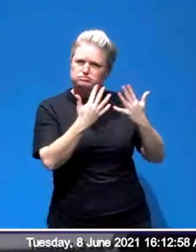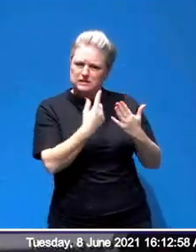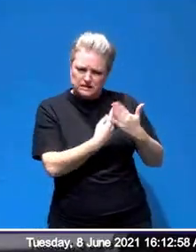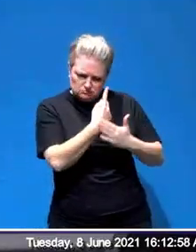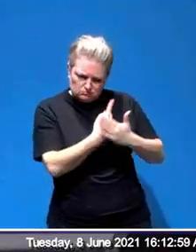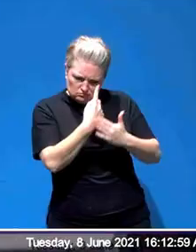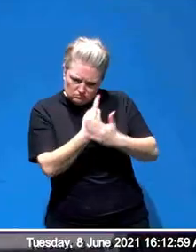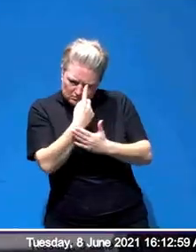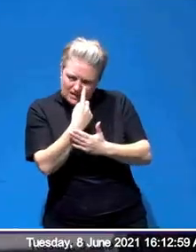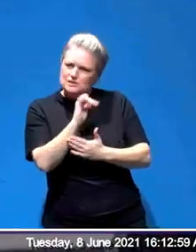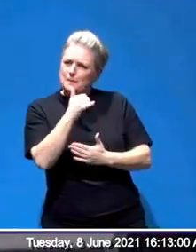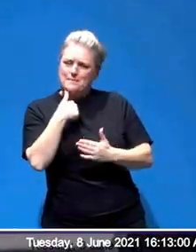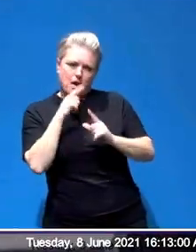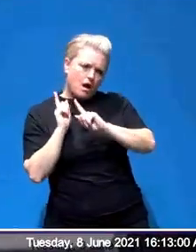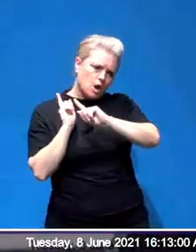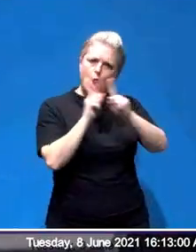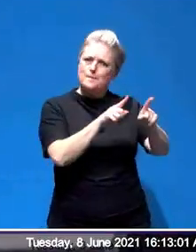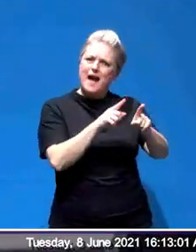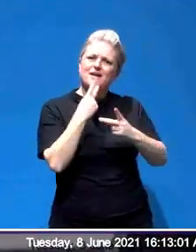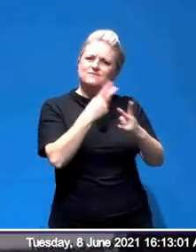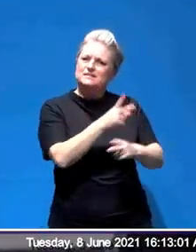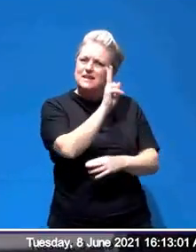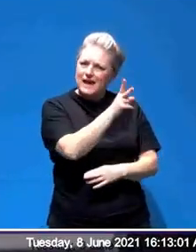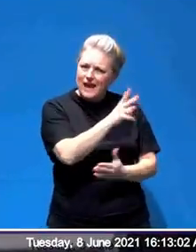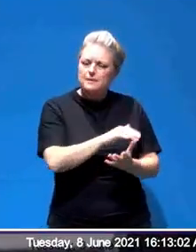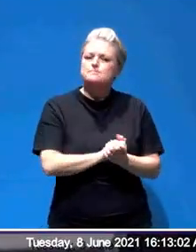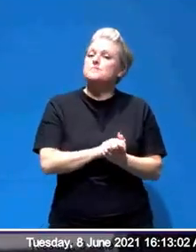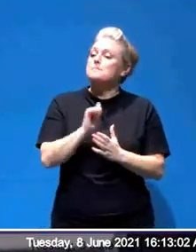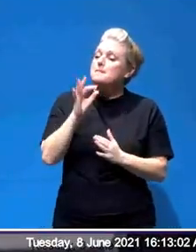again, I may ask the Area Manager to do some follow-up work.